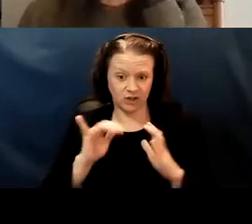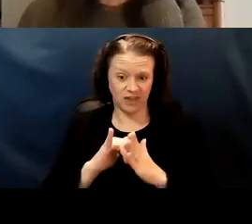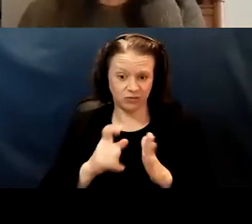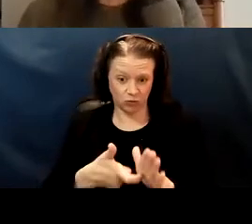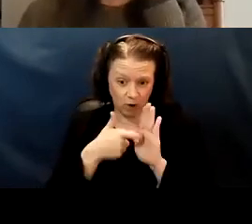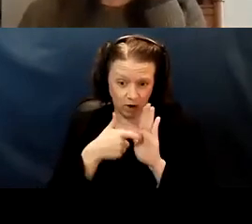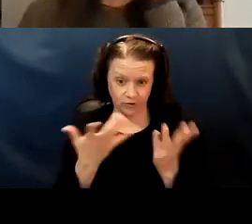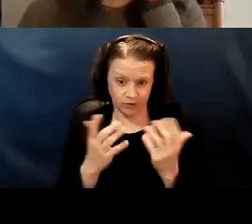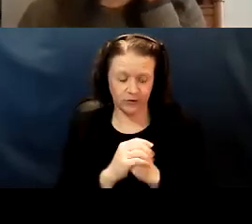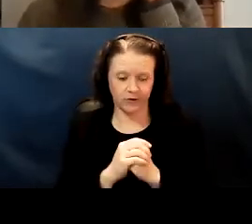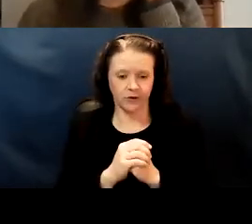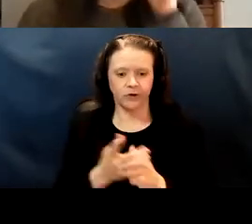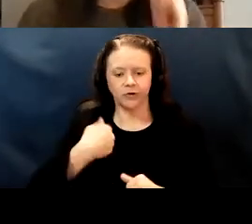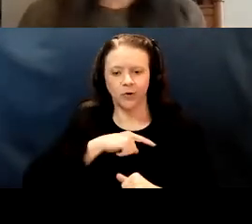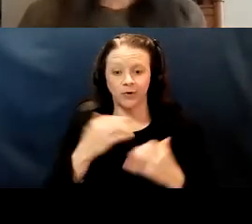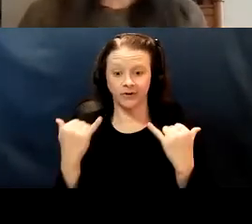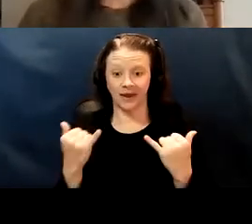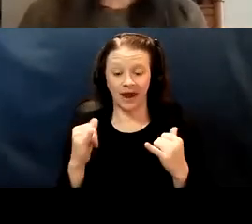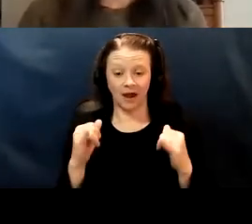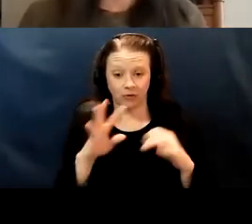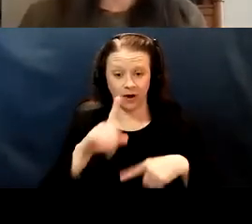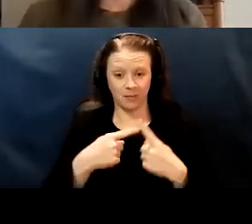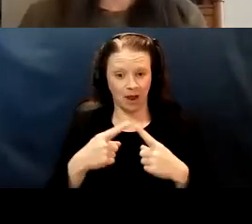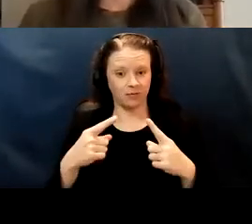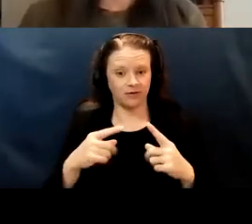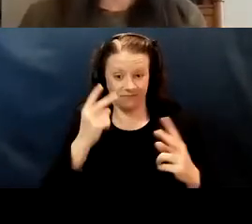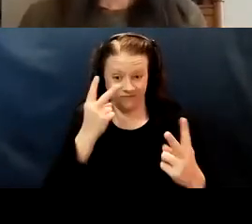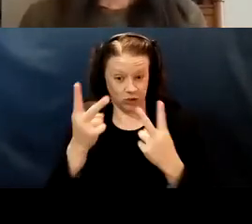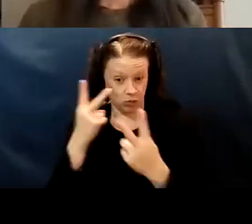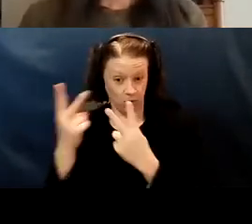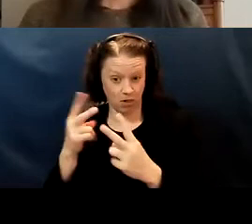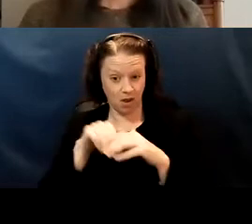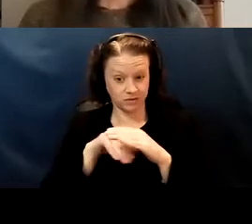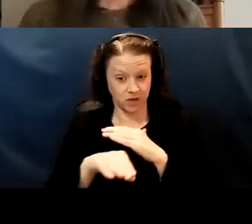to look now at visual access. So thinking about how our programs